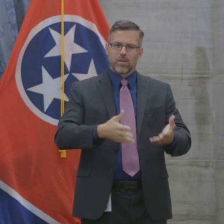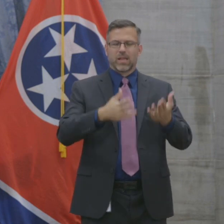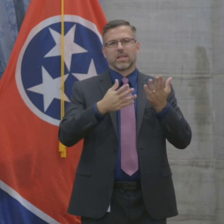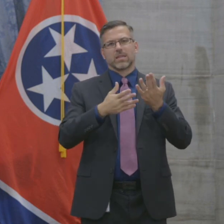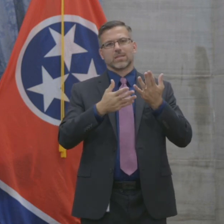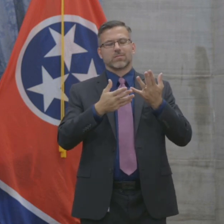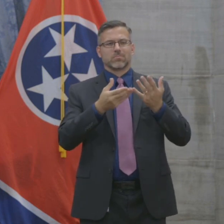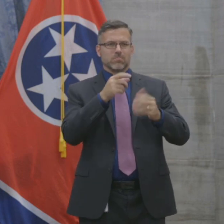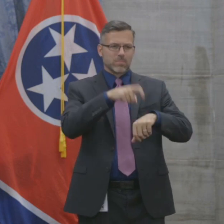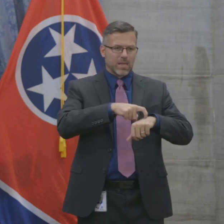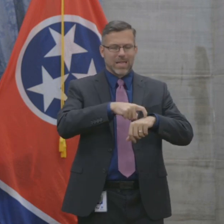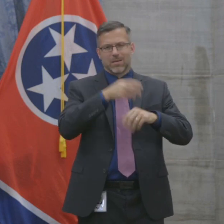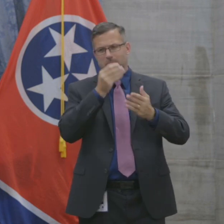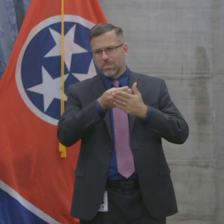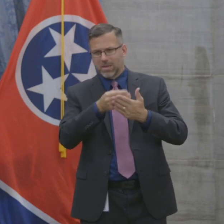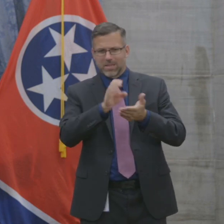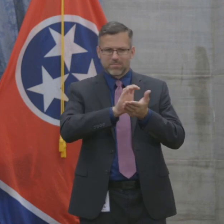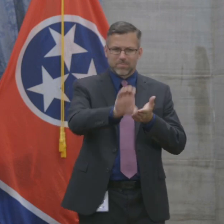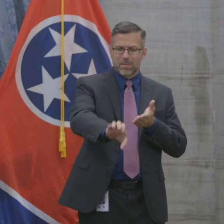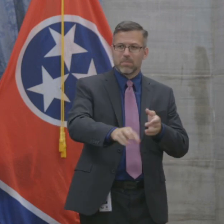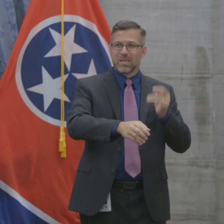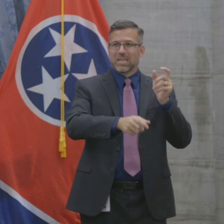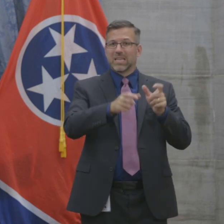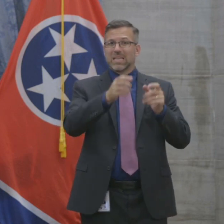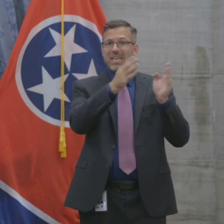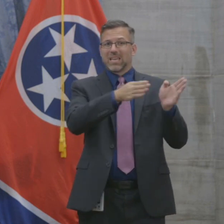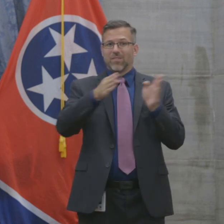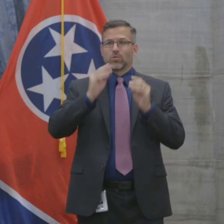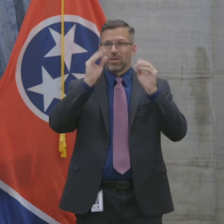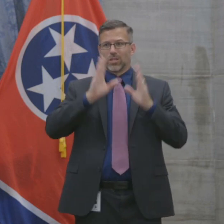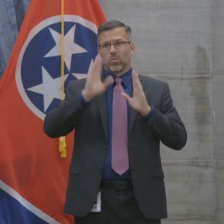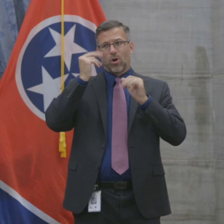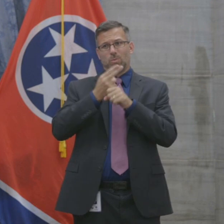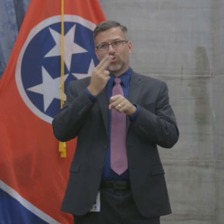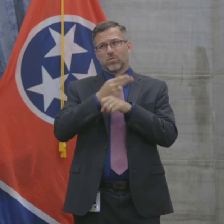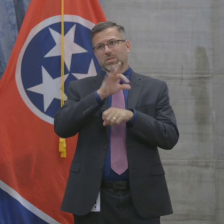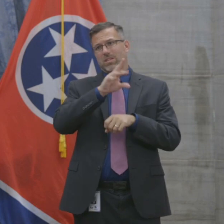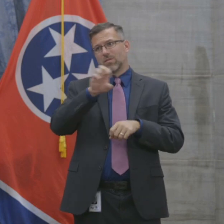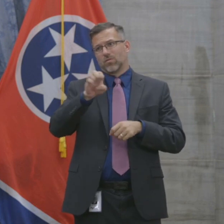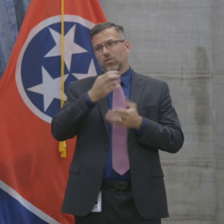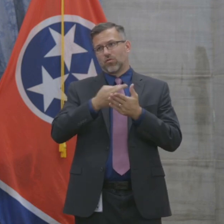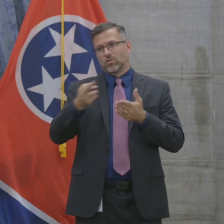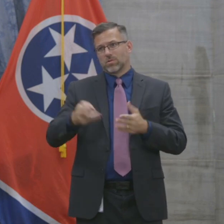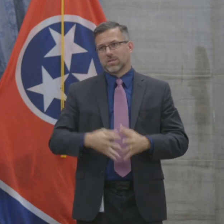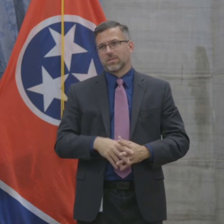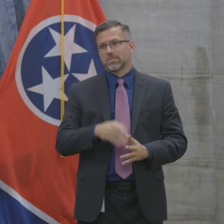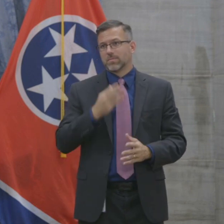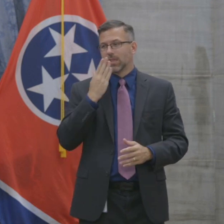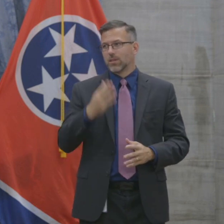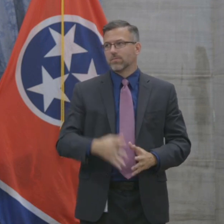instructional materials for their classrooms. That's why we have spent time to find materials. Best for all central